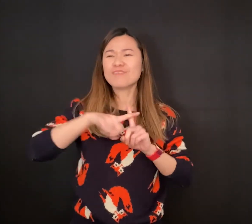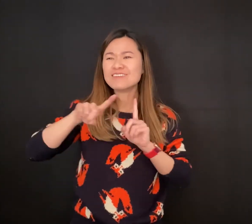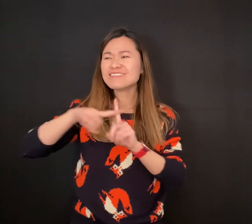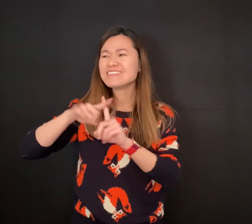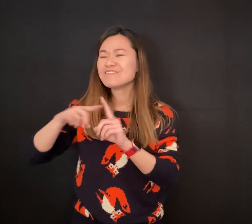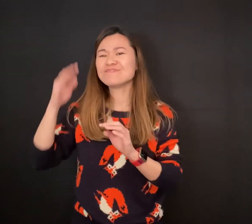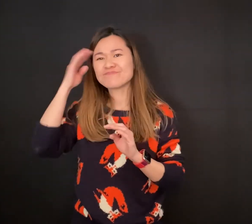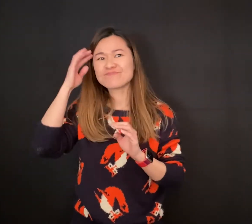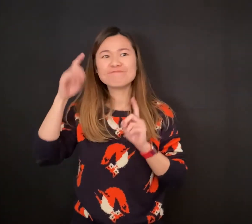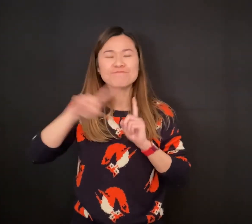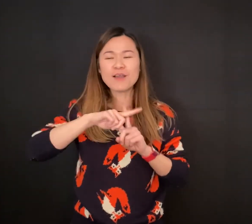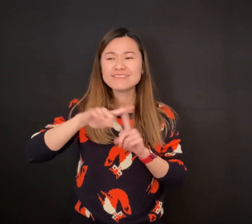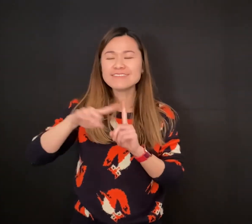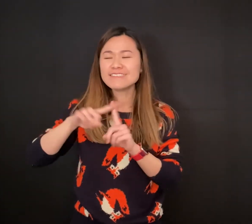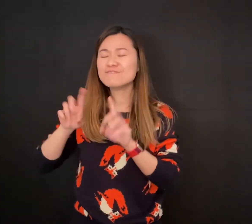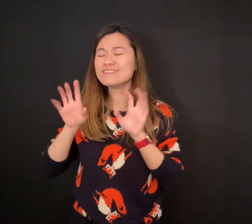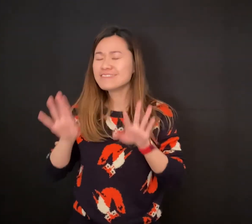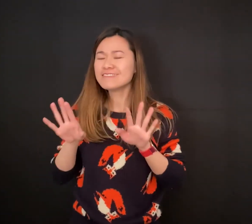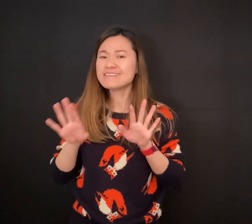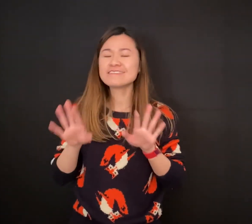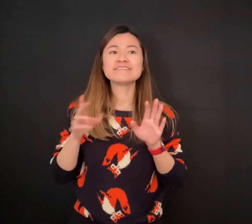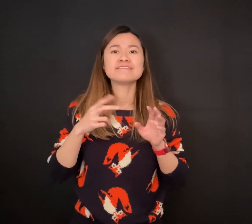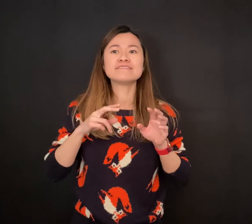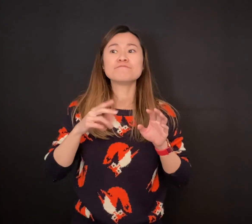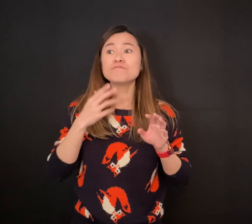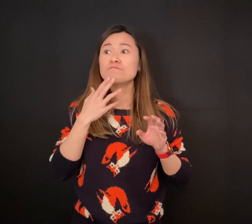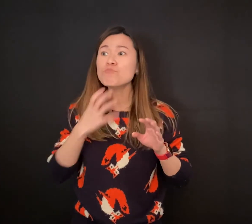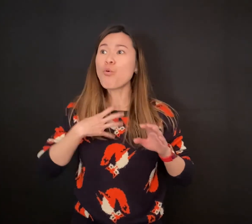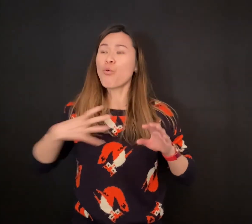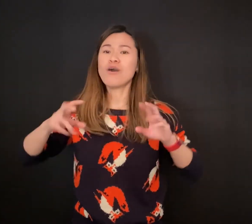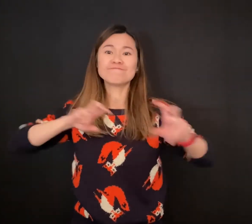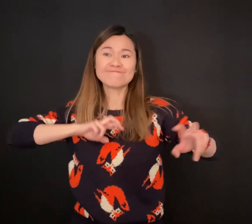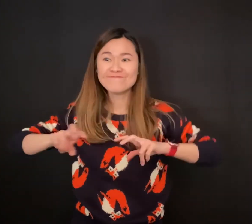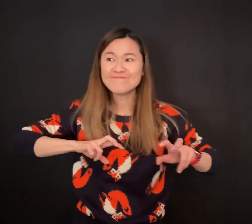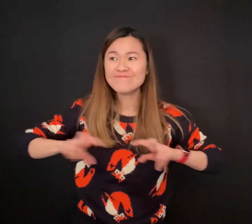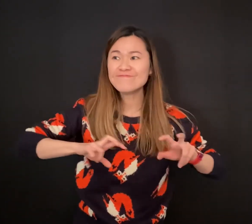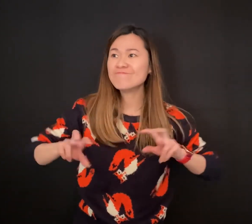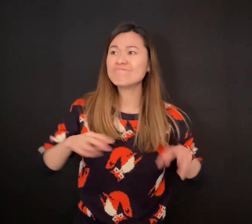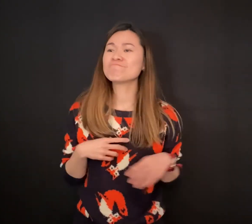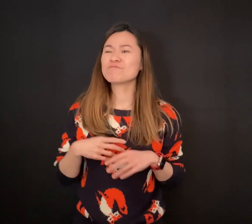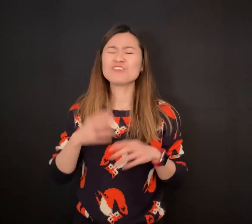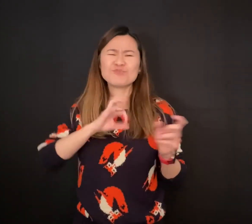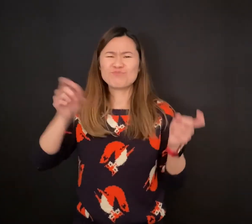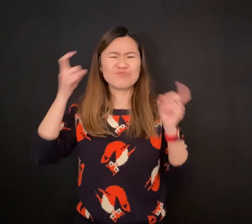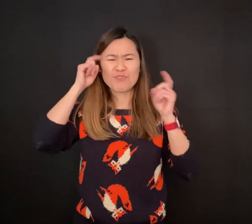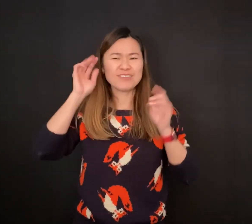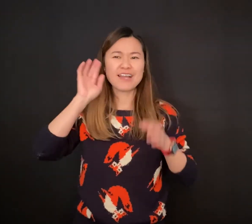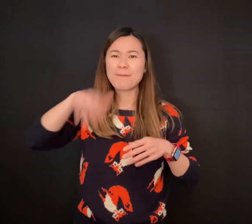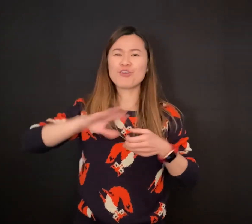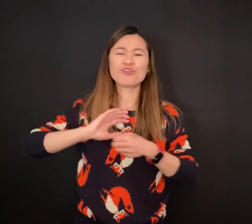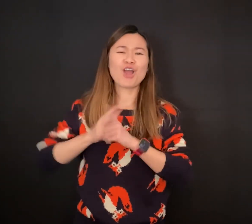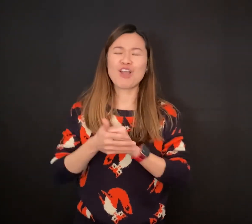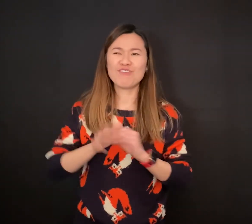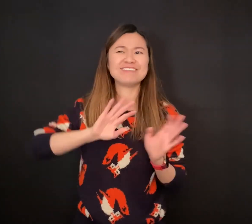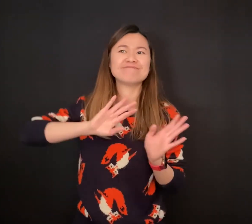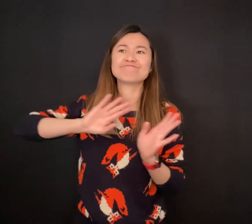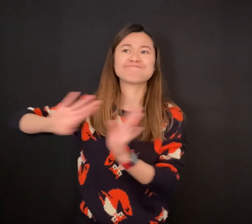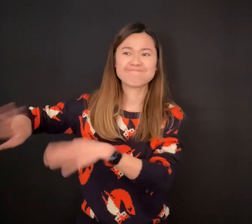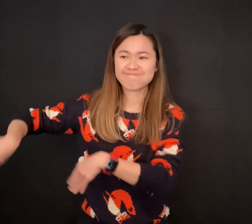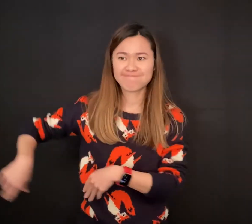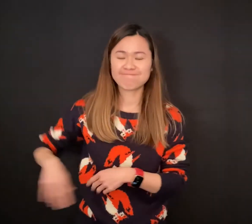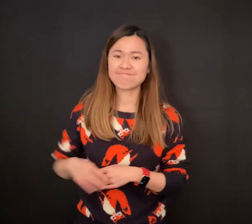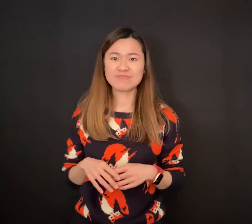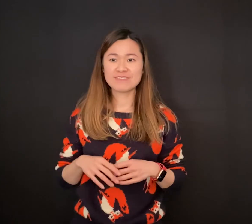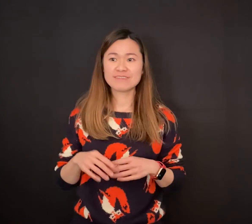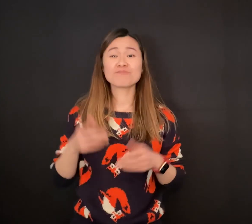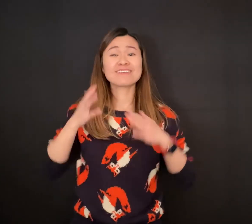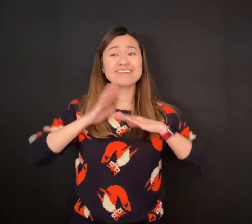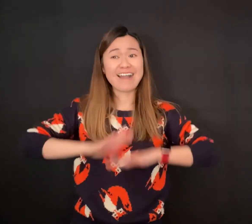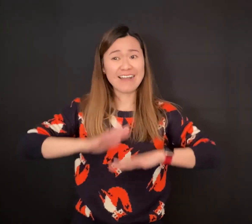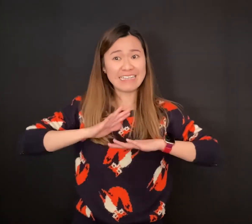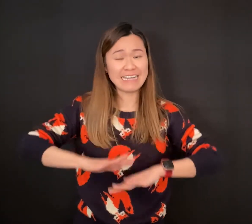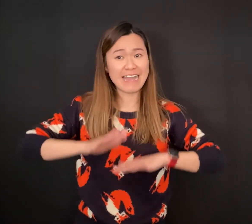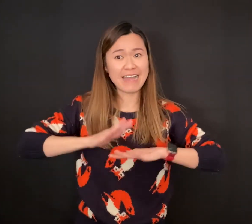positive, stay active. Don't worry about COVID. Stay calm.